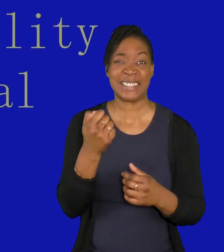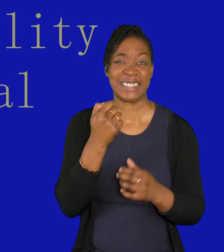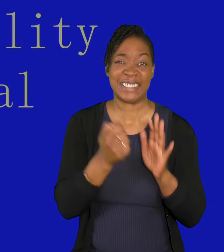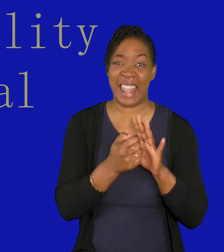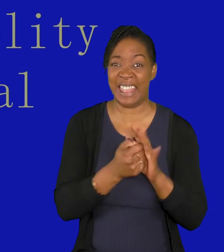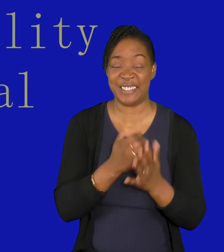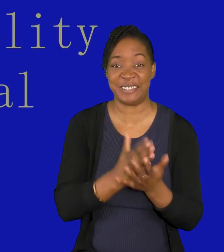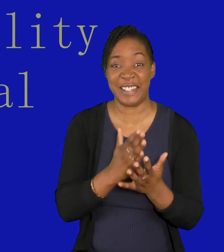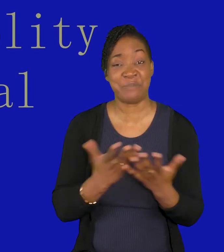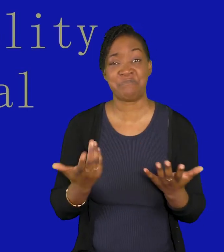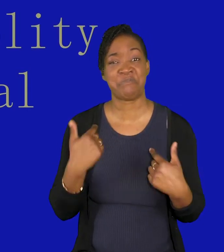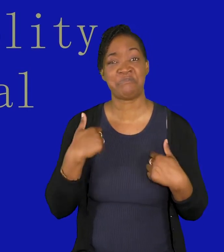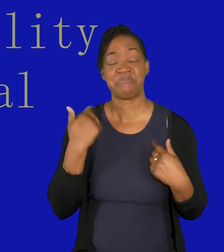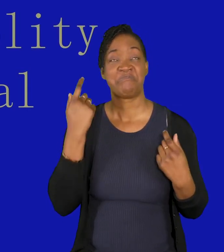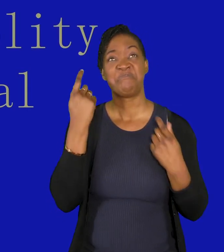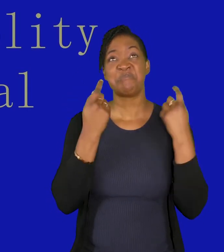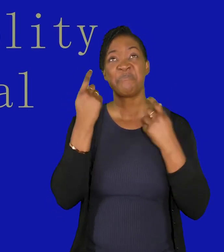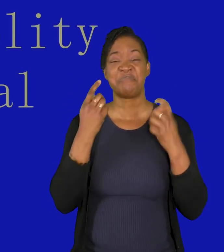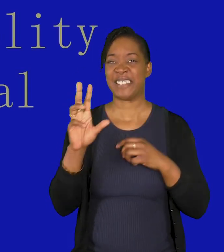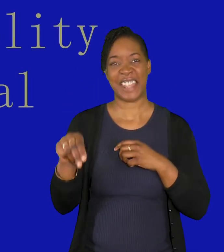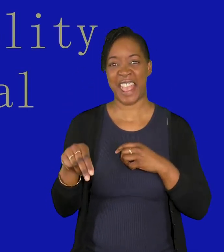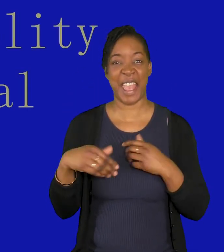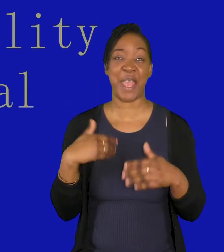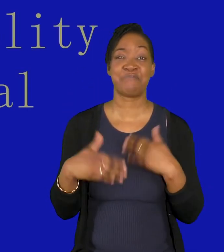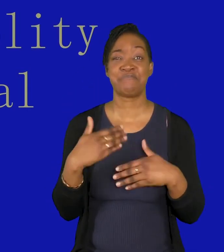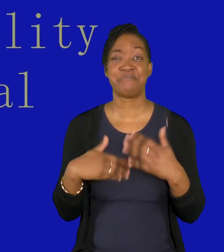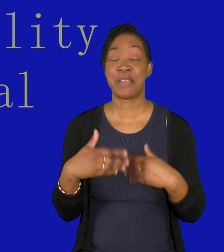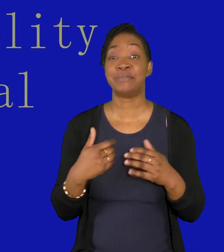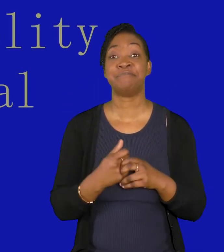when you think about it for too long, but I'm not planning to. I did it for the way that